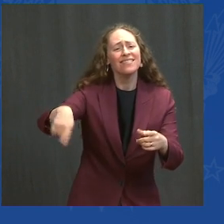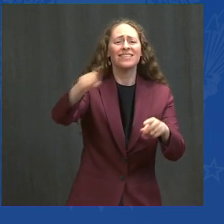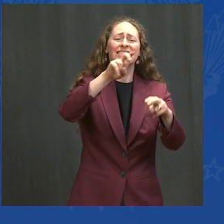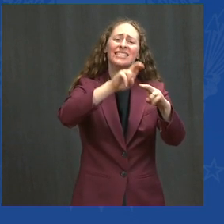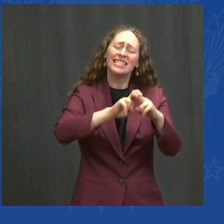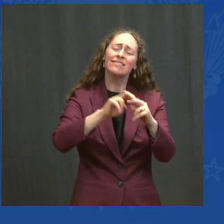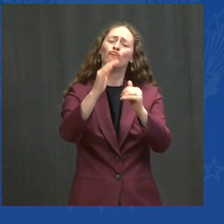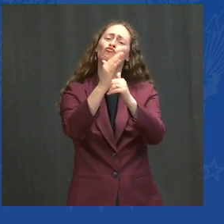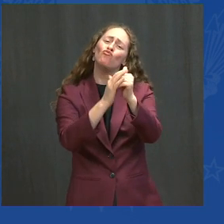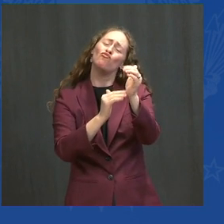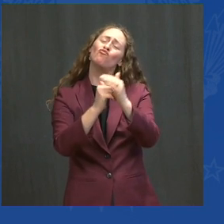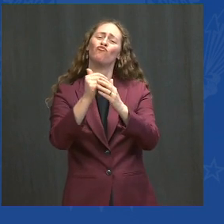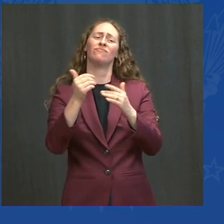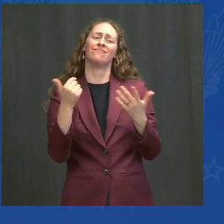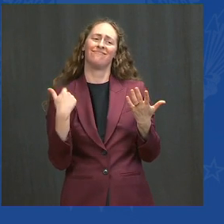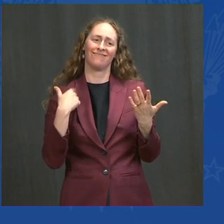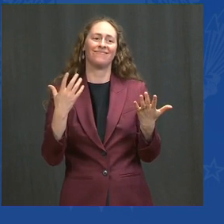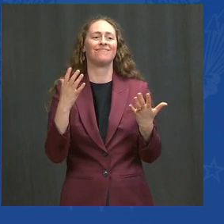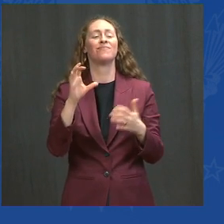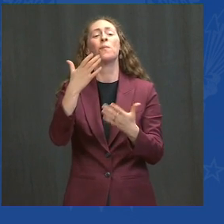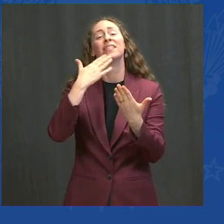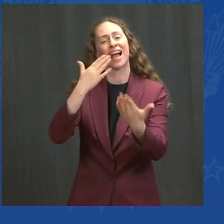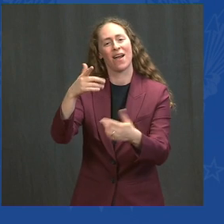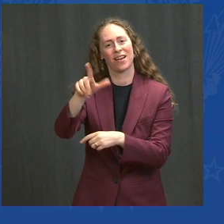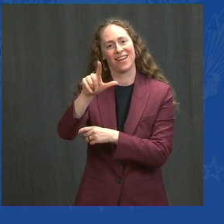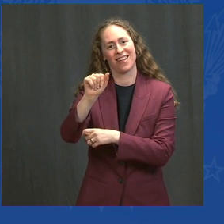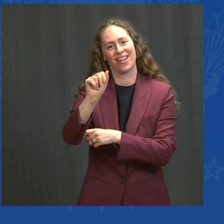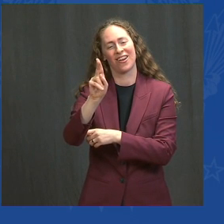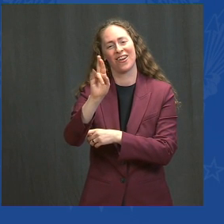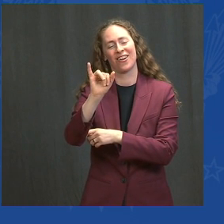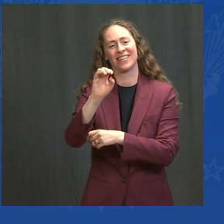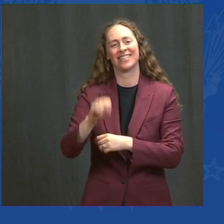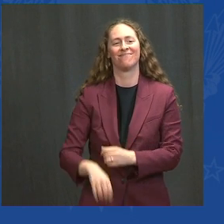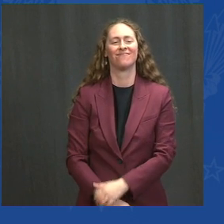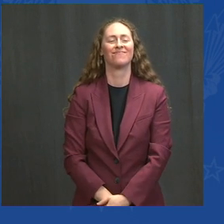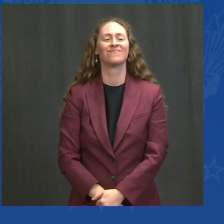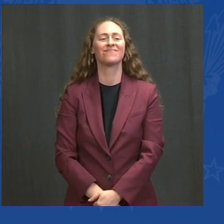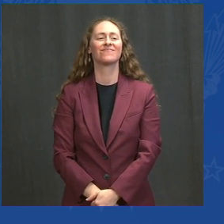Laurie, thank you very much. I told Laurie, when she was showing me